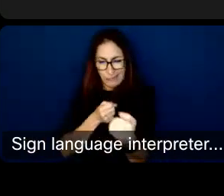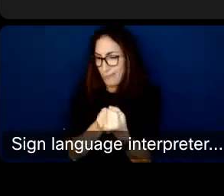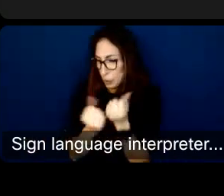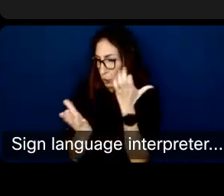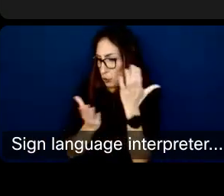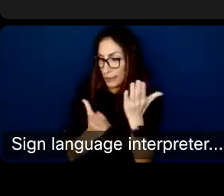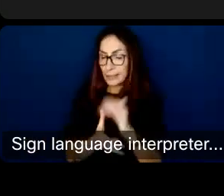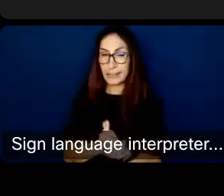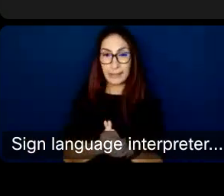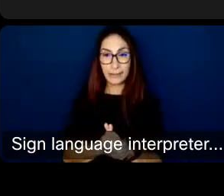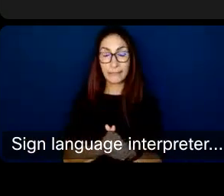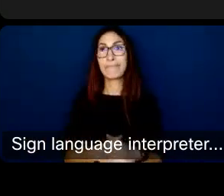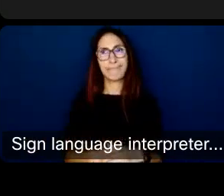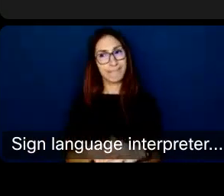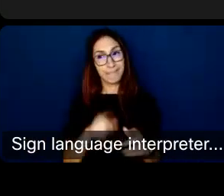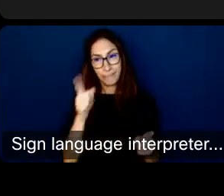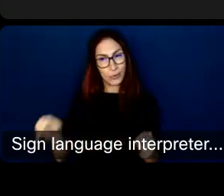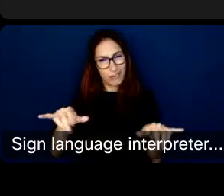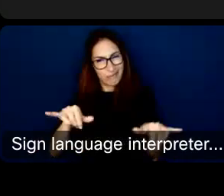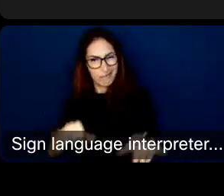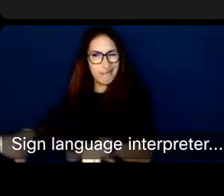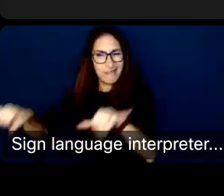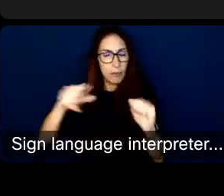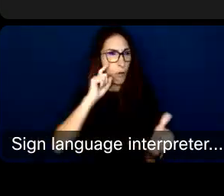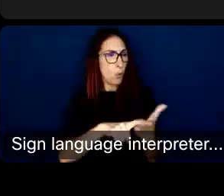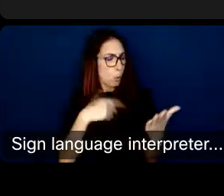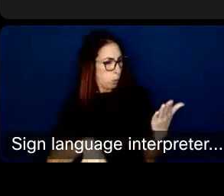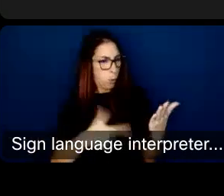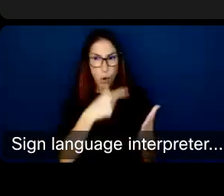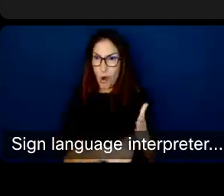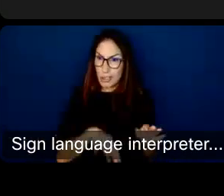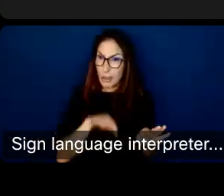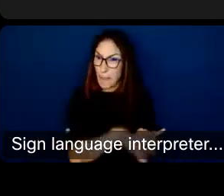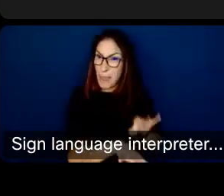our grocery bills go up higher. Rent is certainly going up